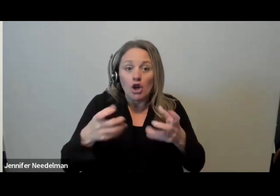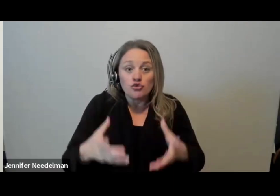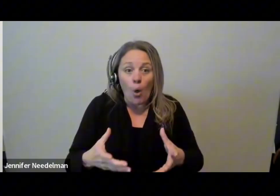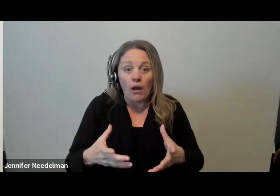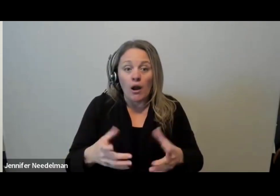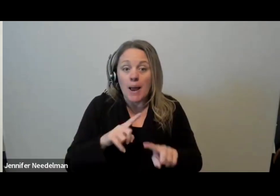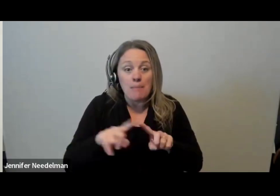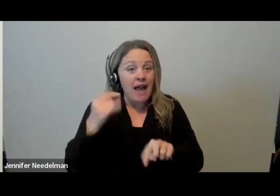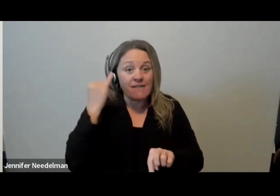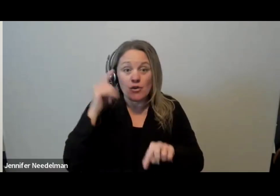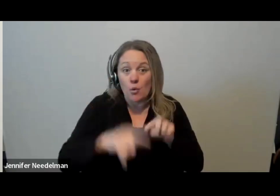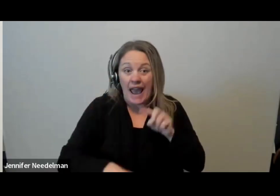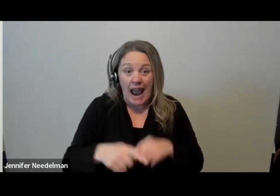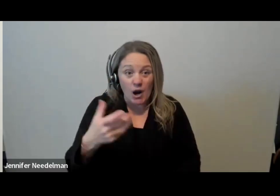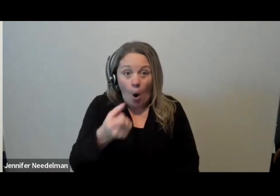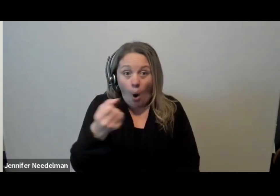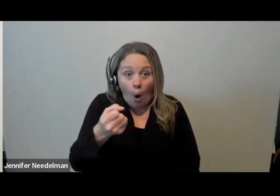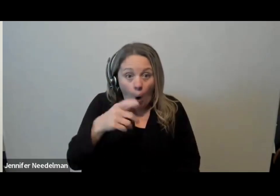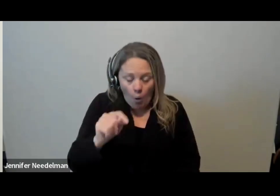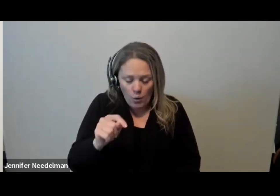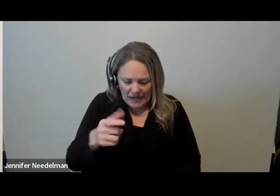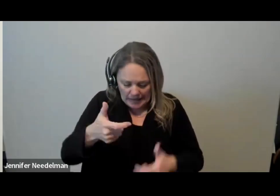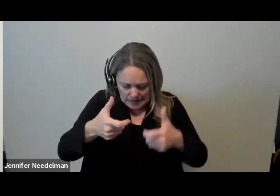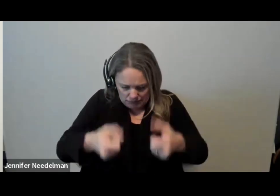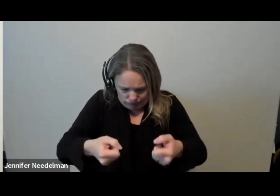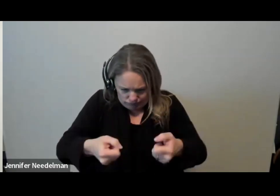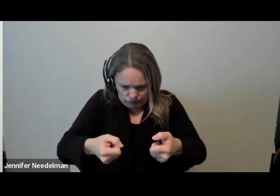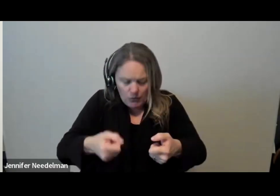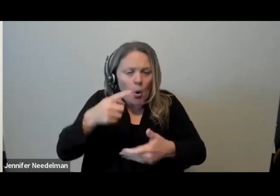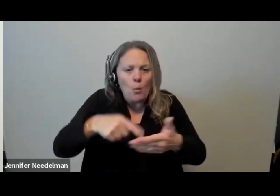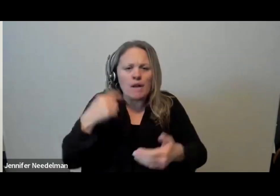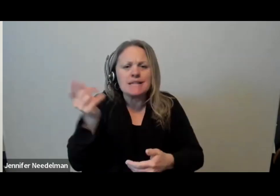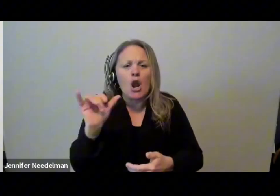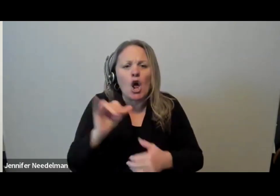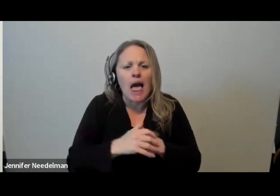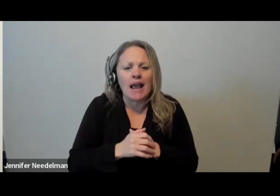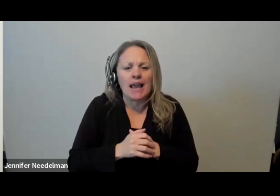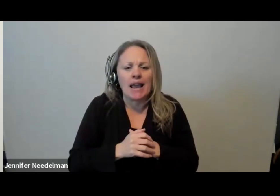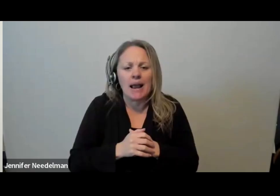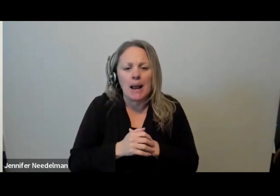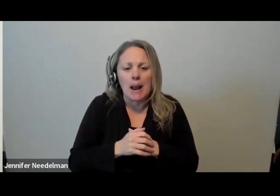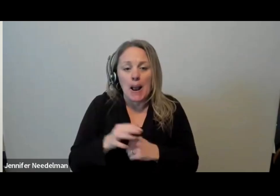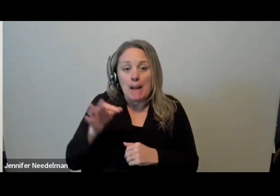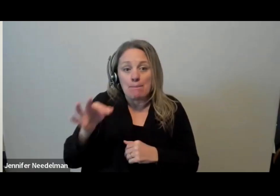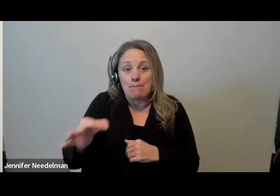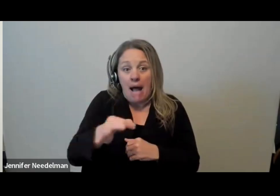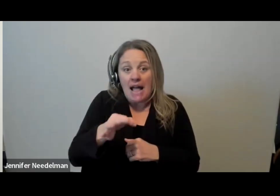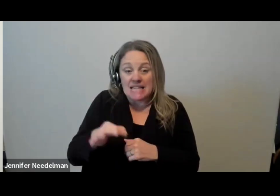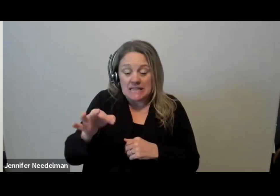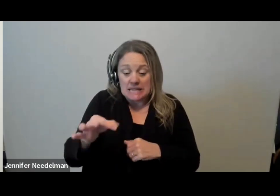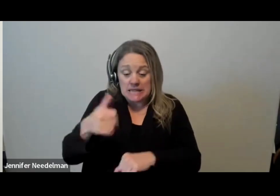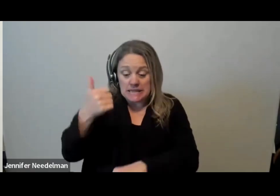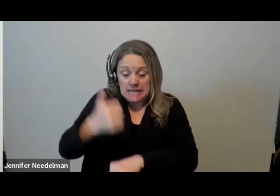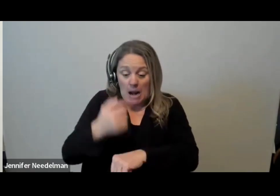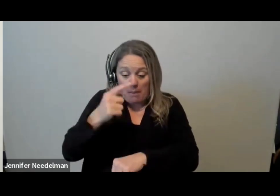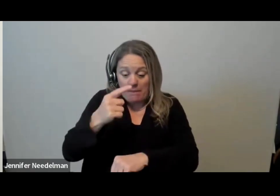controller, what does that look like? Well that looks like a set of buttons then that are set up for somebody whose hands might be in a different place.